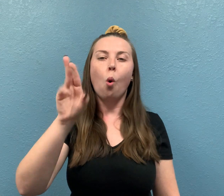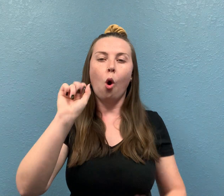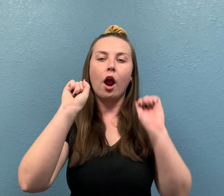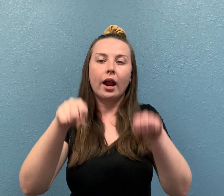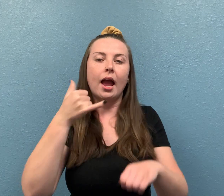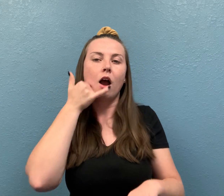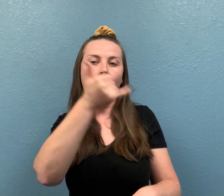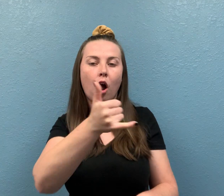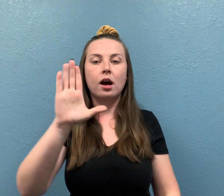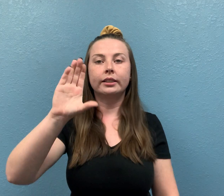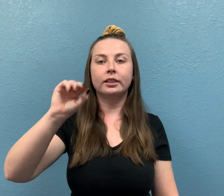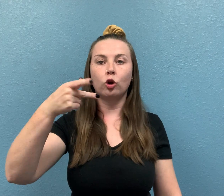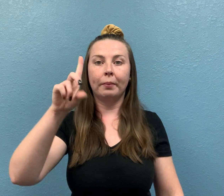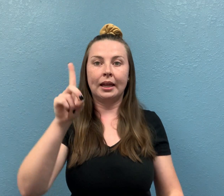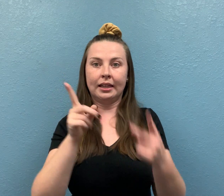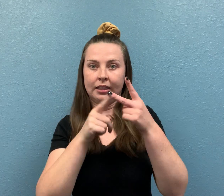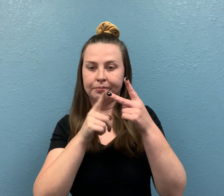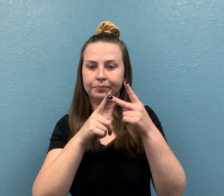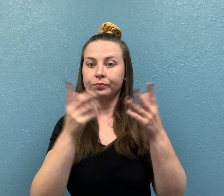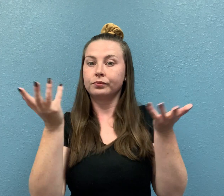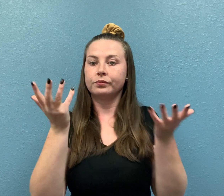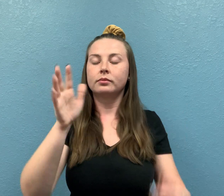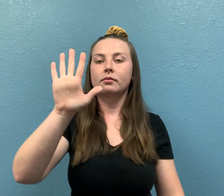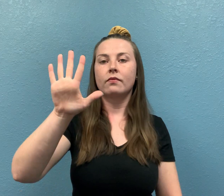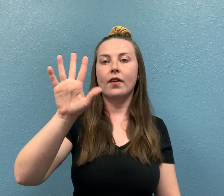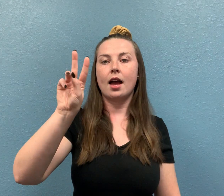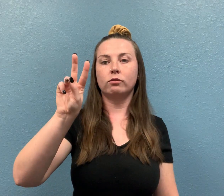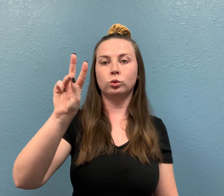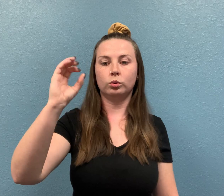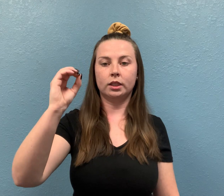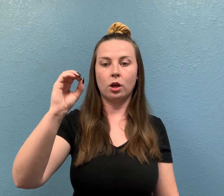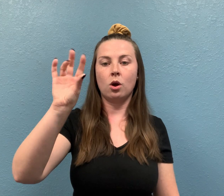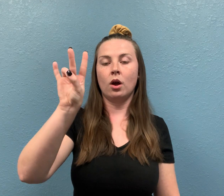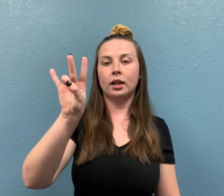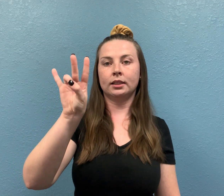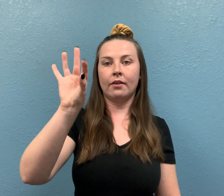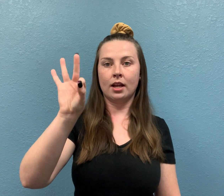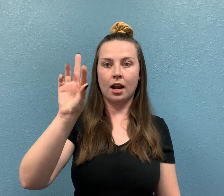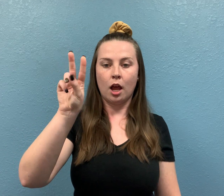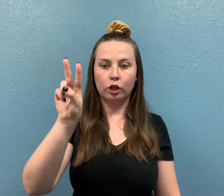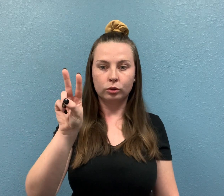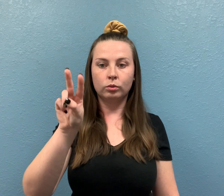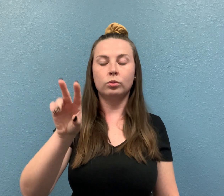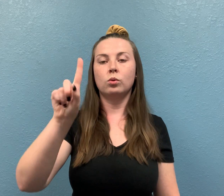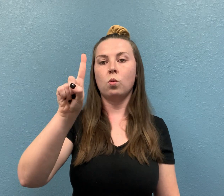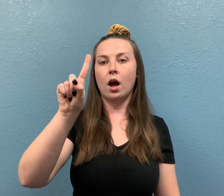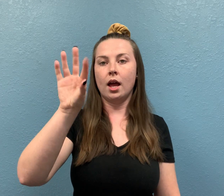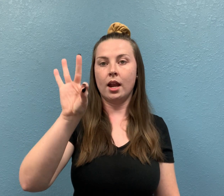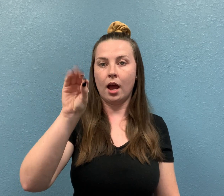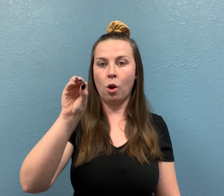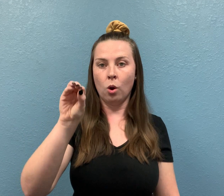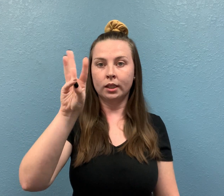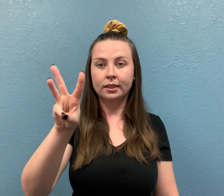or you can contact COPD at (520) 792-1906.